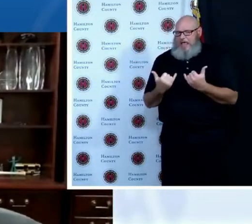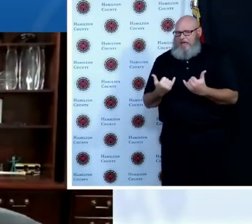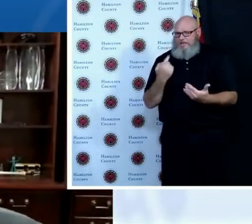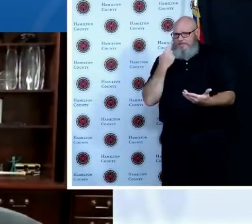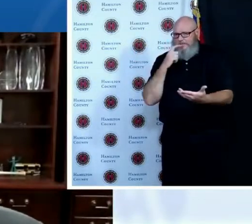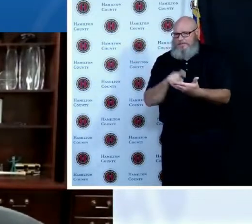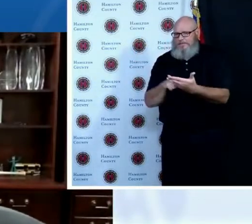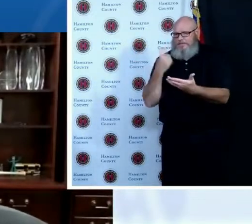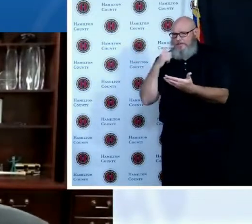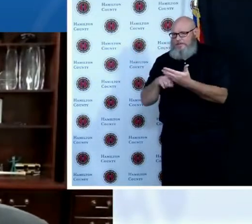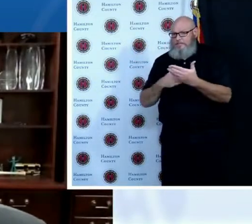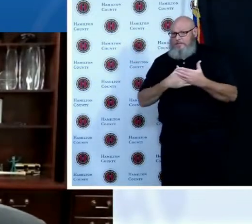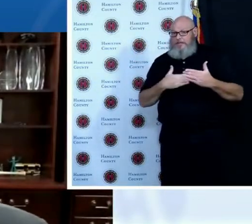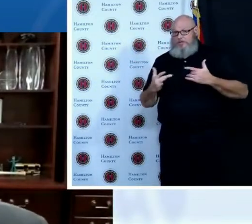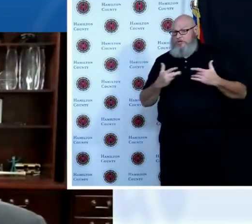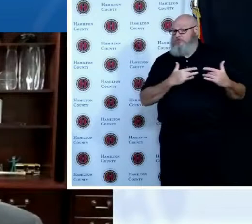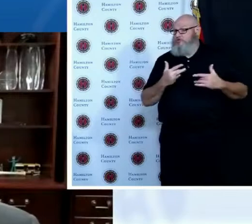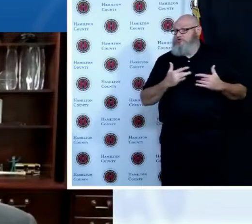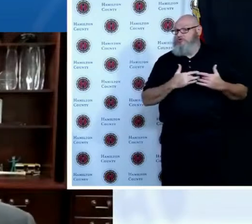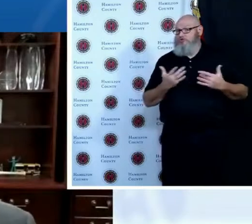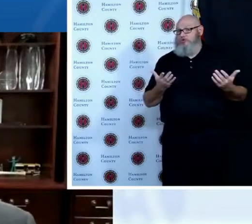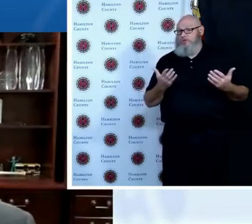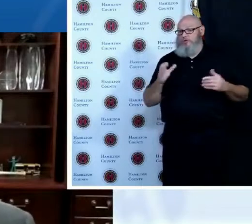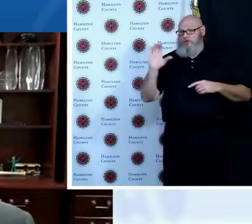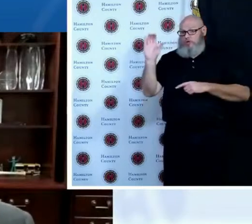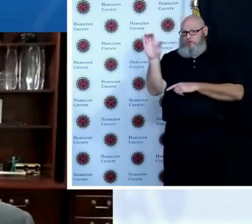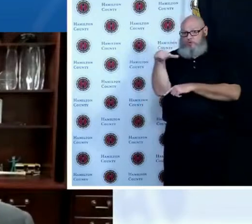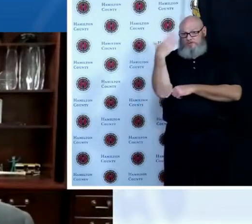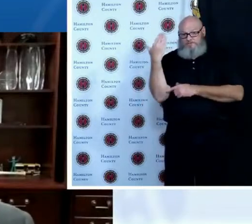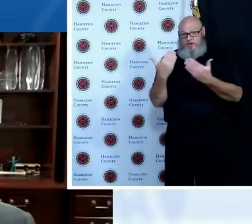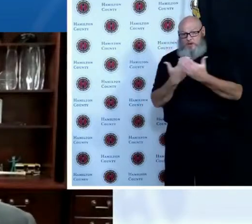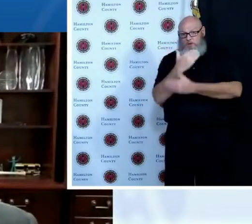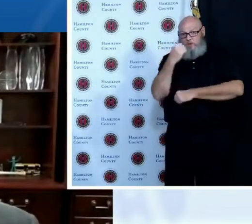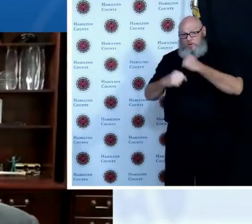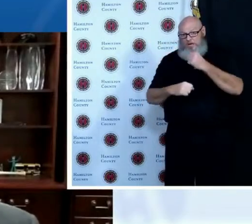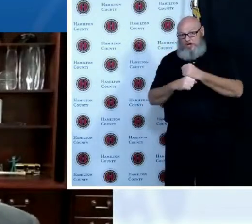holidays so you know coming out of Thanksgiving we did better than we thought but it didn't come